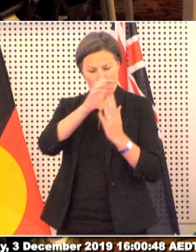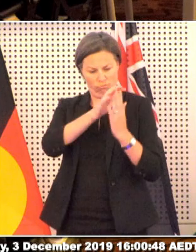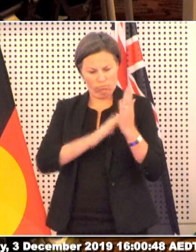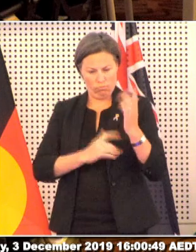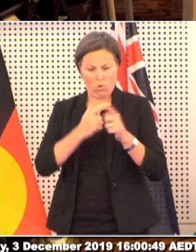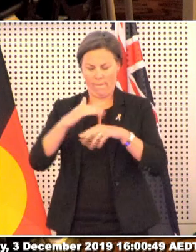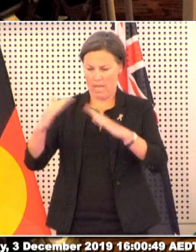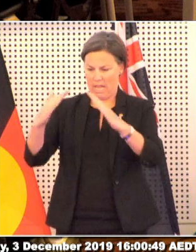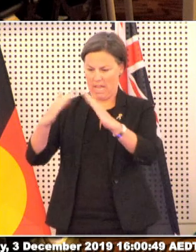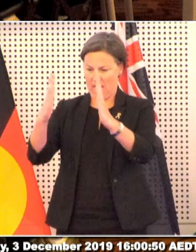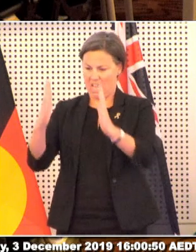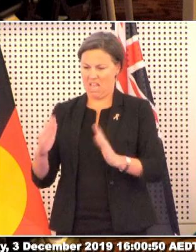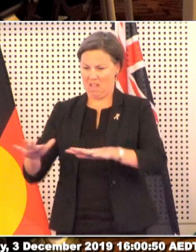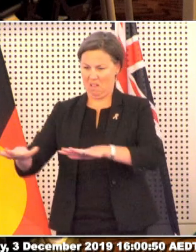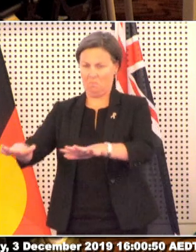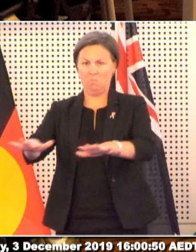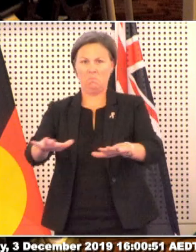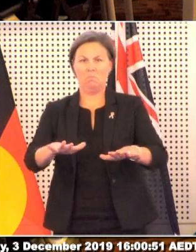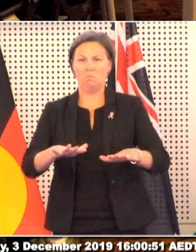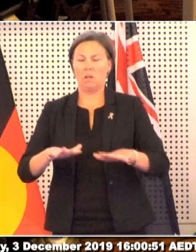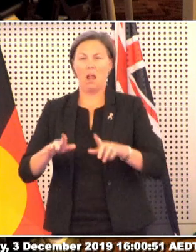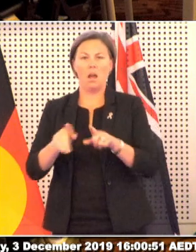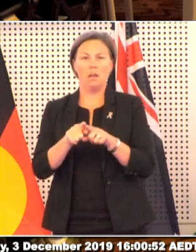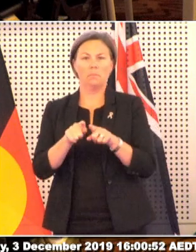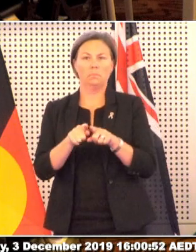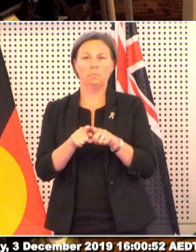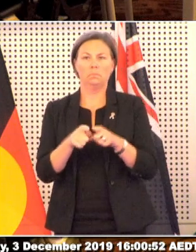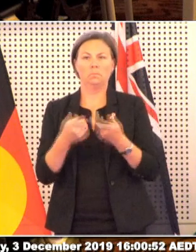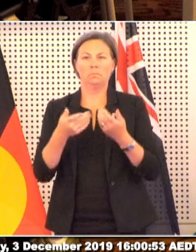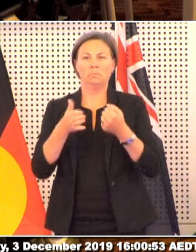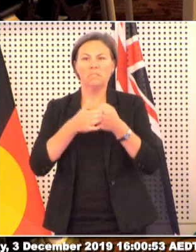statement focuses on issues such as the maintenance of houses, the lack of